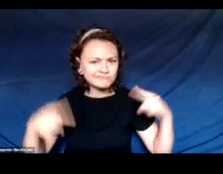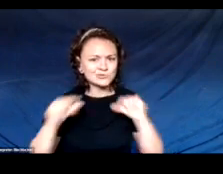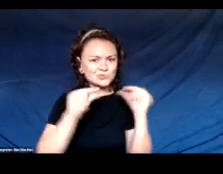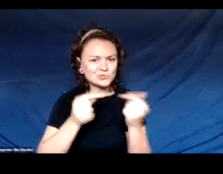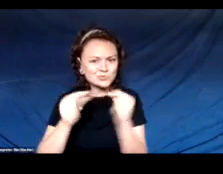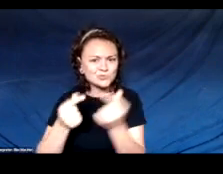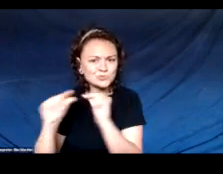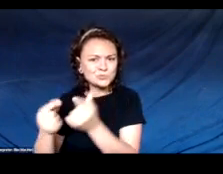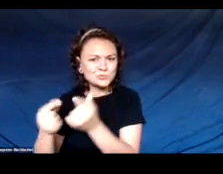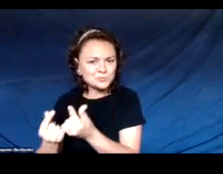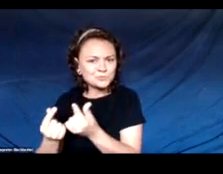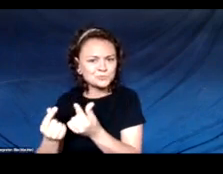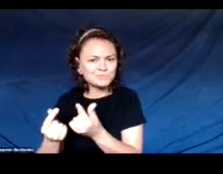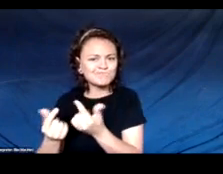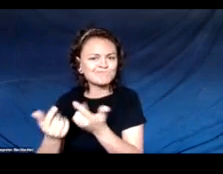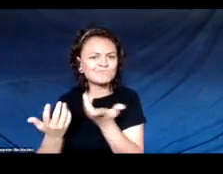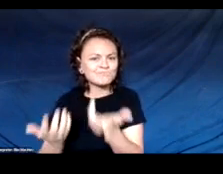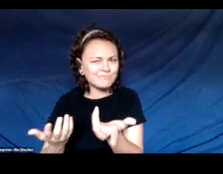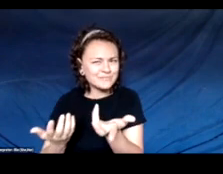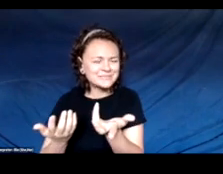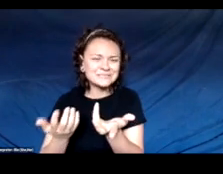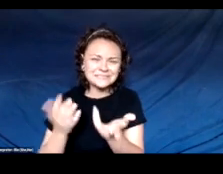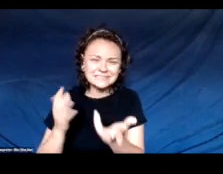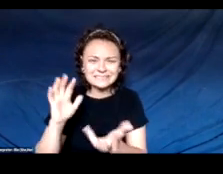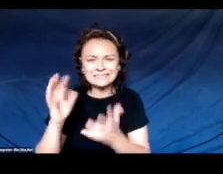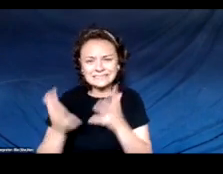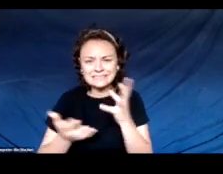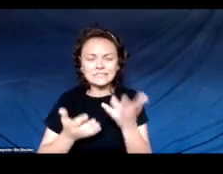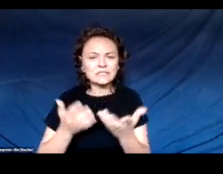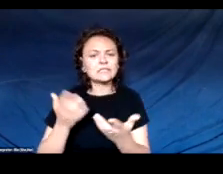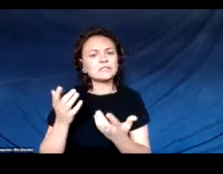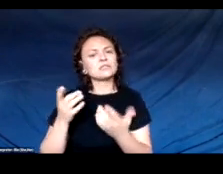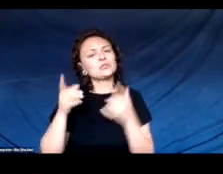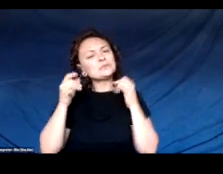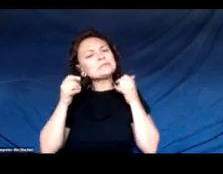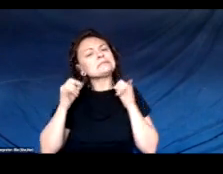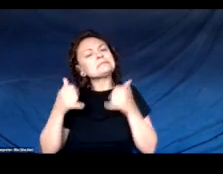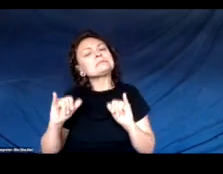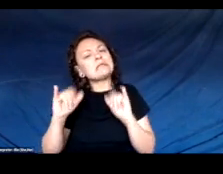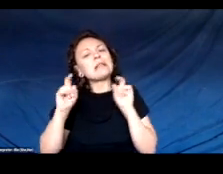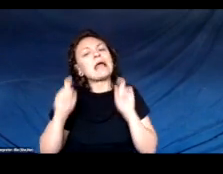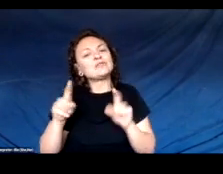It's a little bit you still have to ask here, Is it accessible?